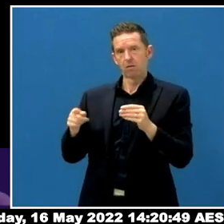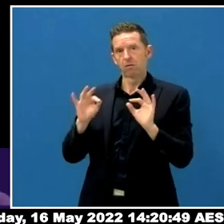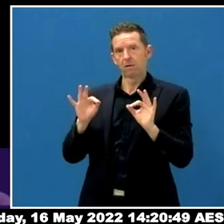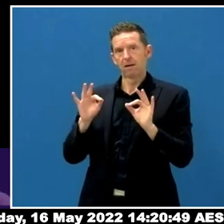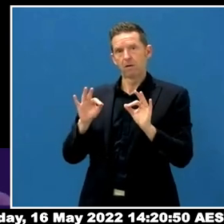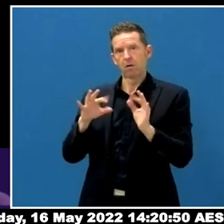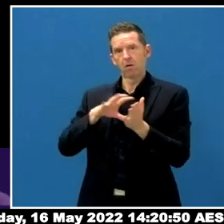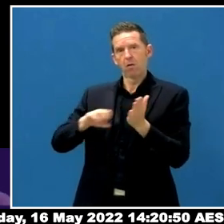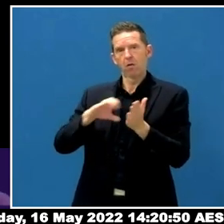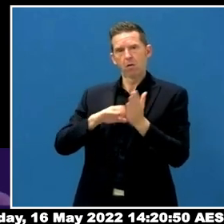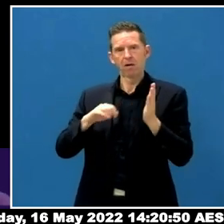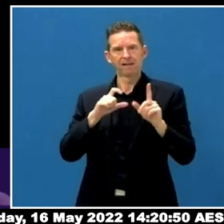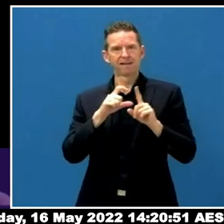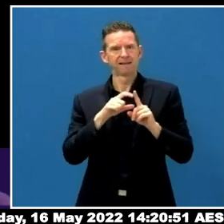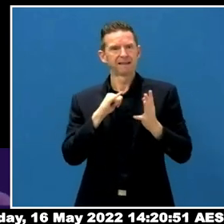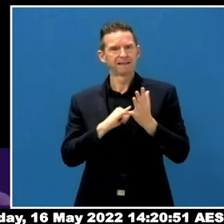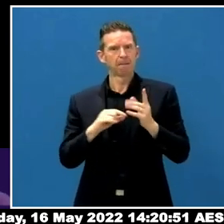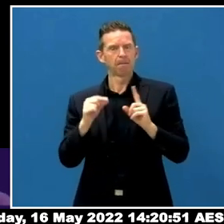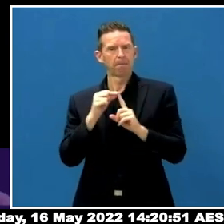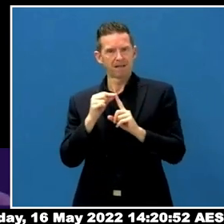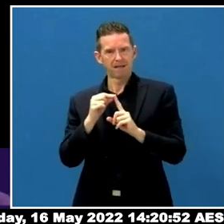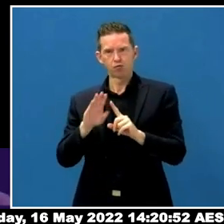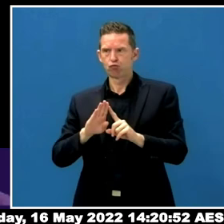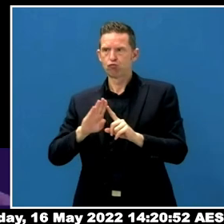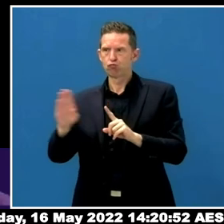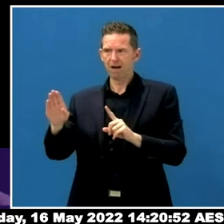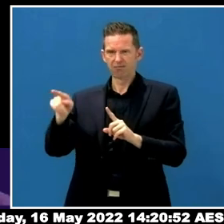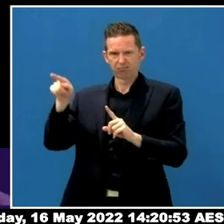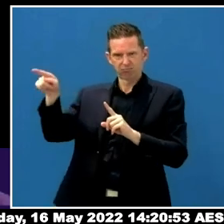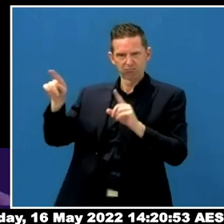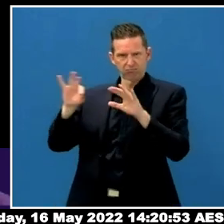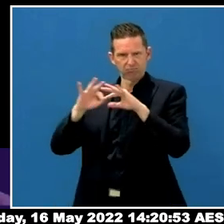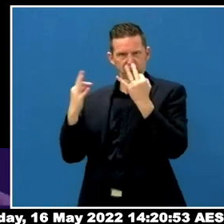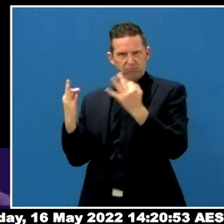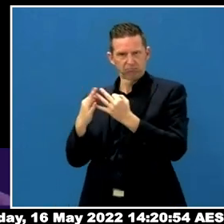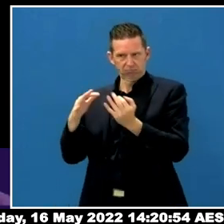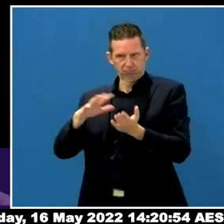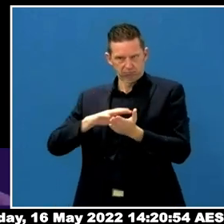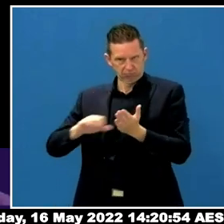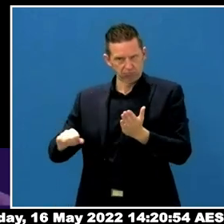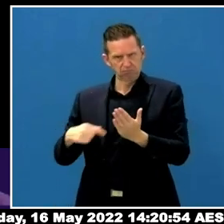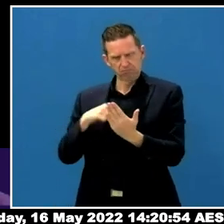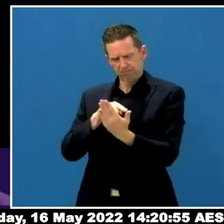straight to Afford, and I questioned the Team Leader at that stage that there was no